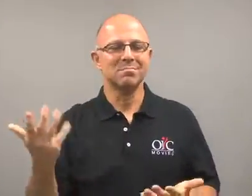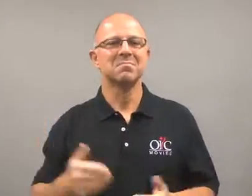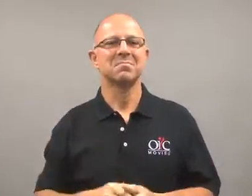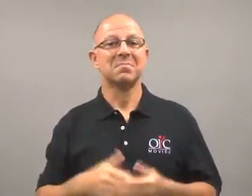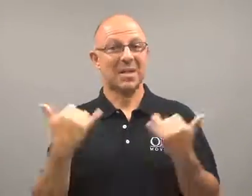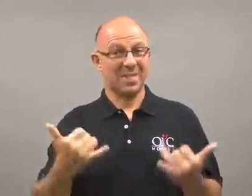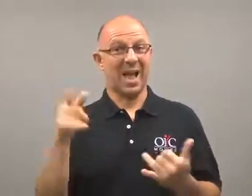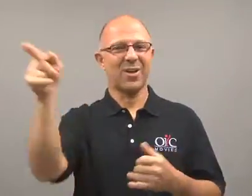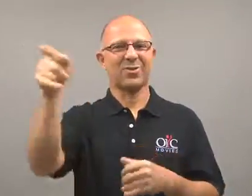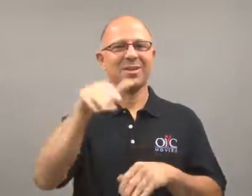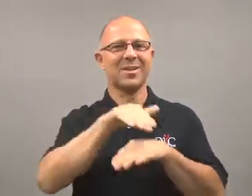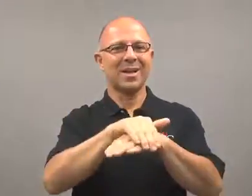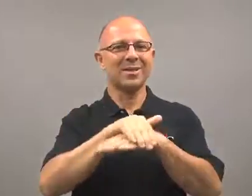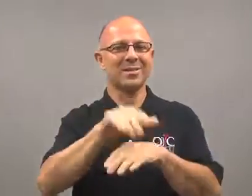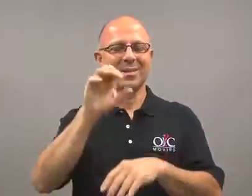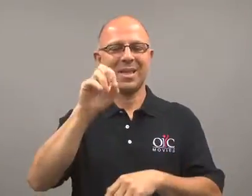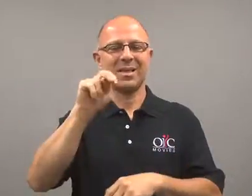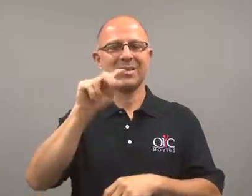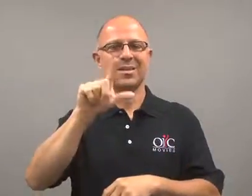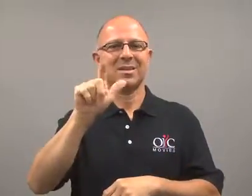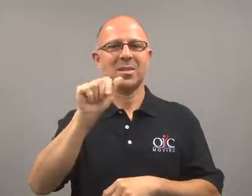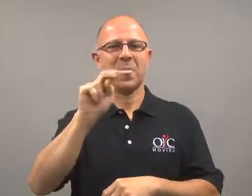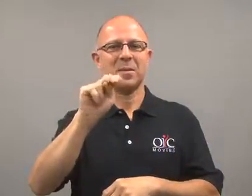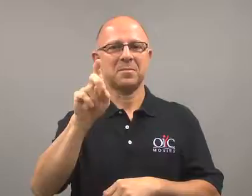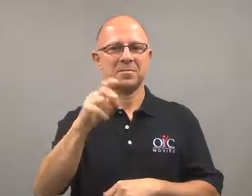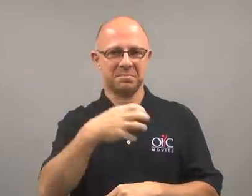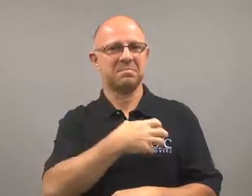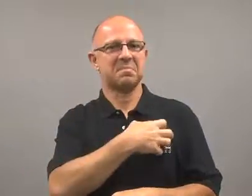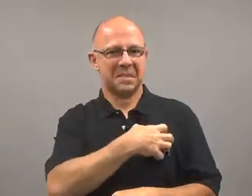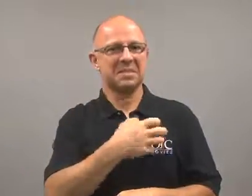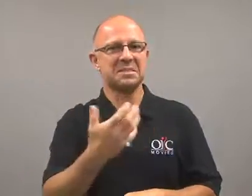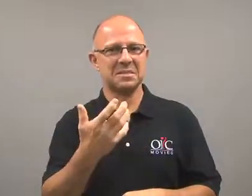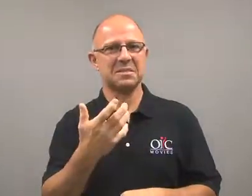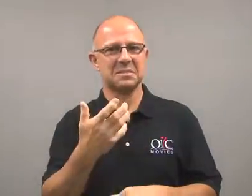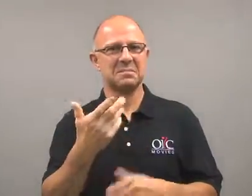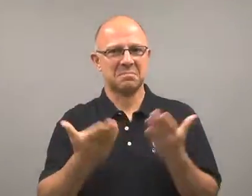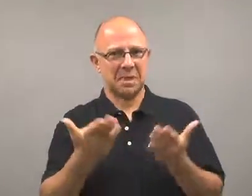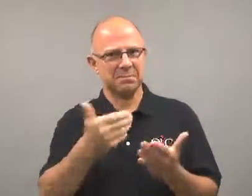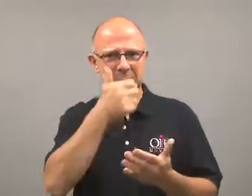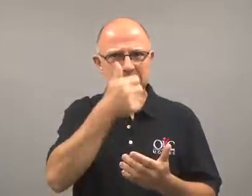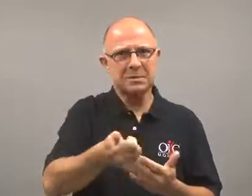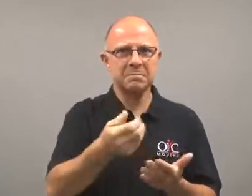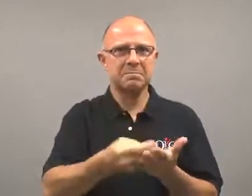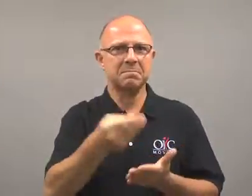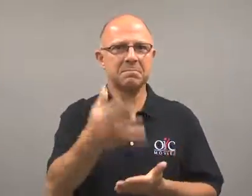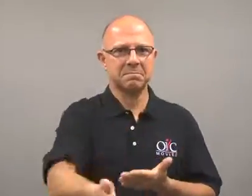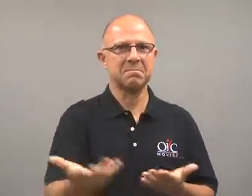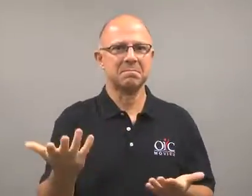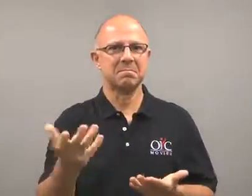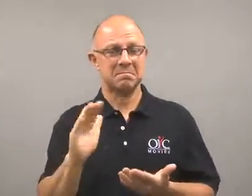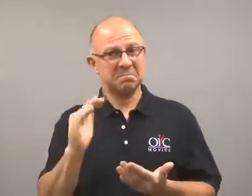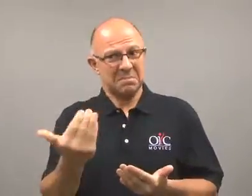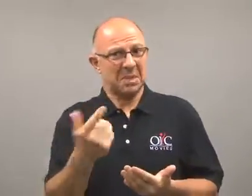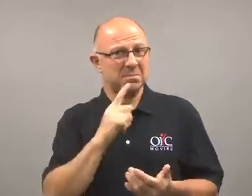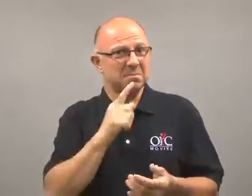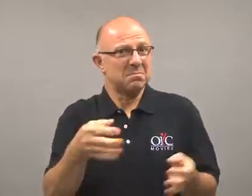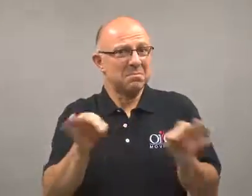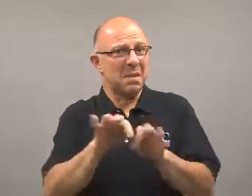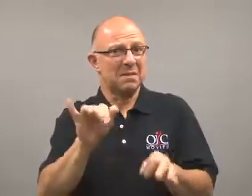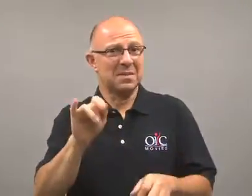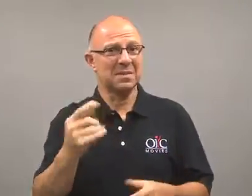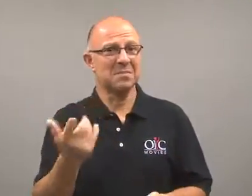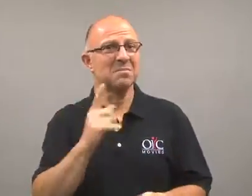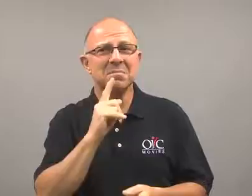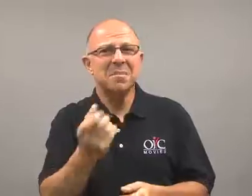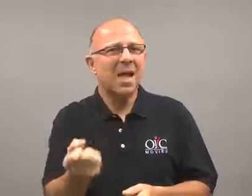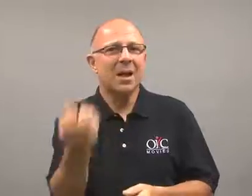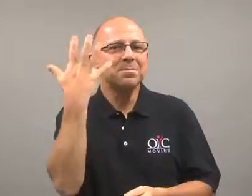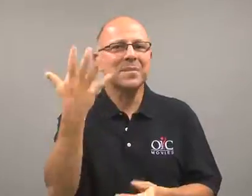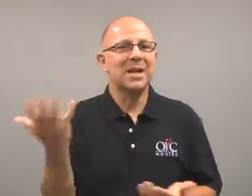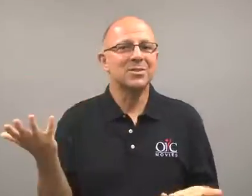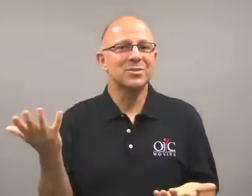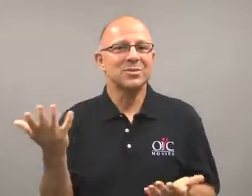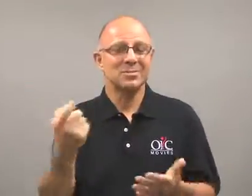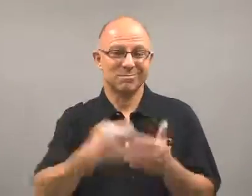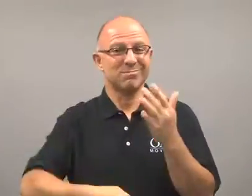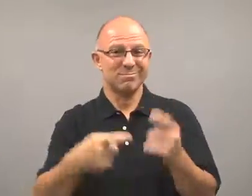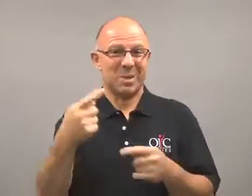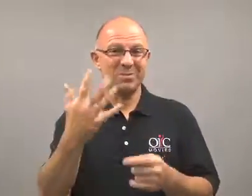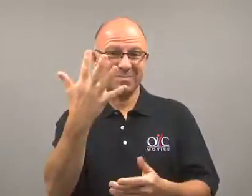The police in England are considering buying the technology.